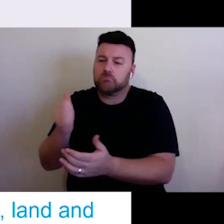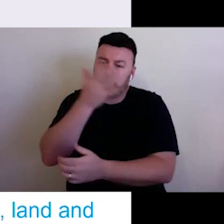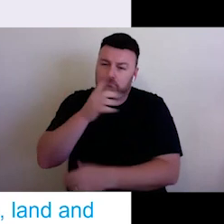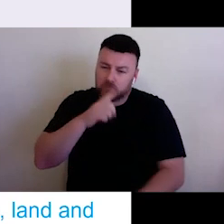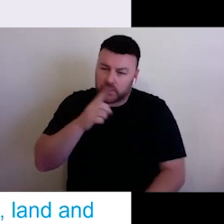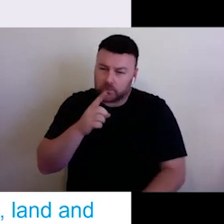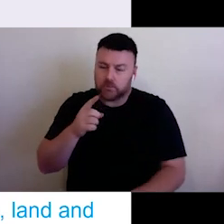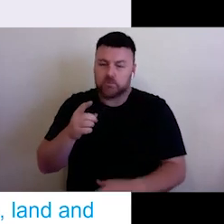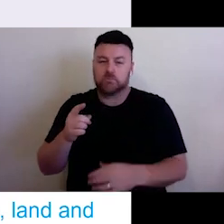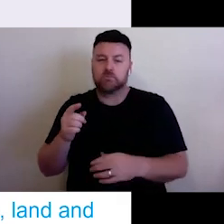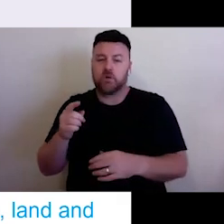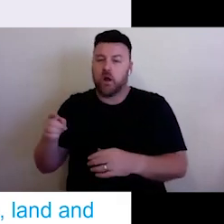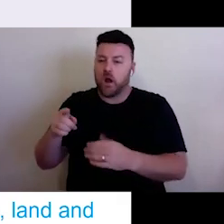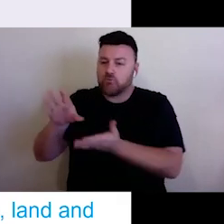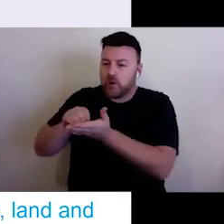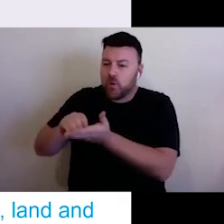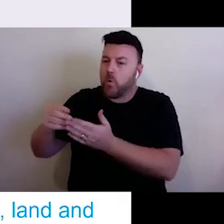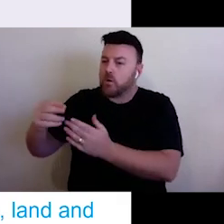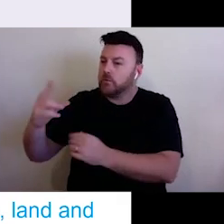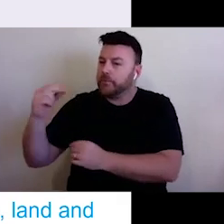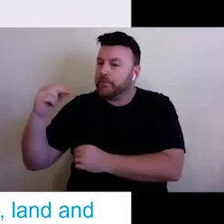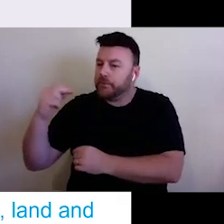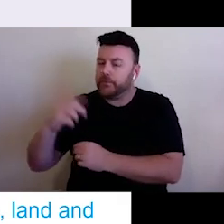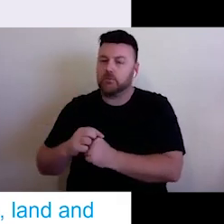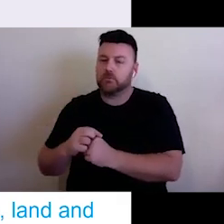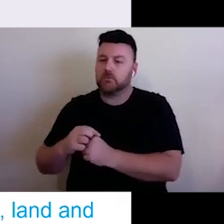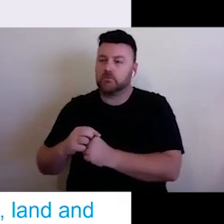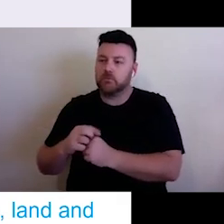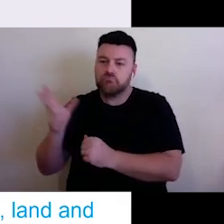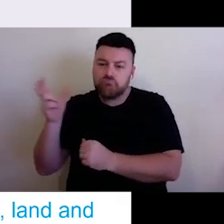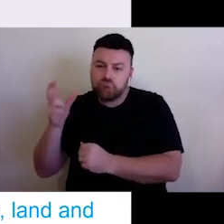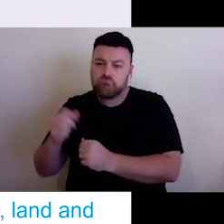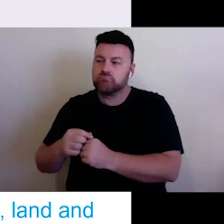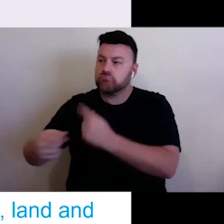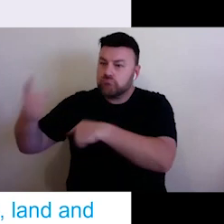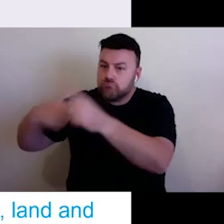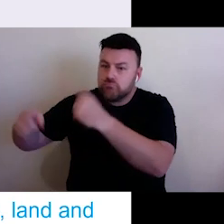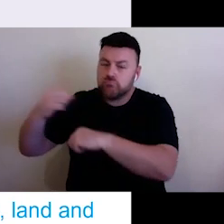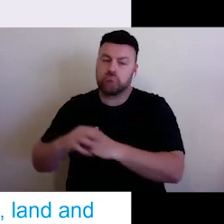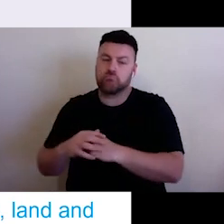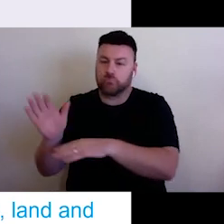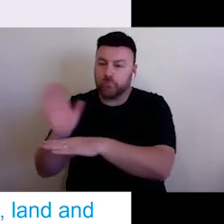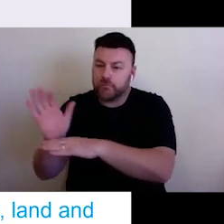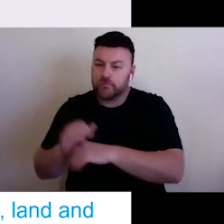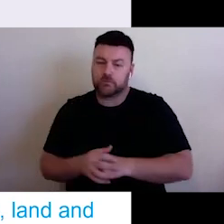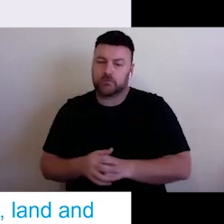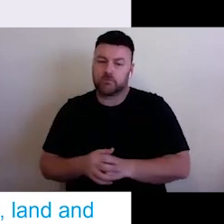experience, our ceremonies but also maybe files and records taken by